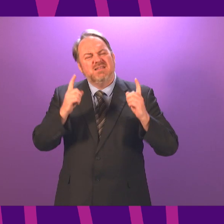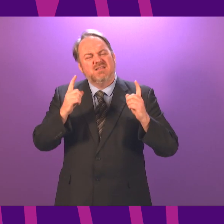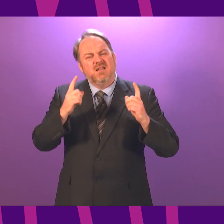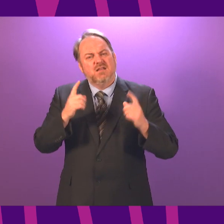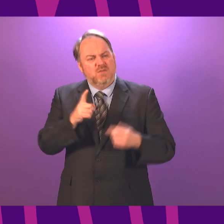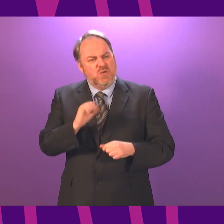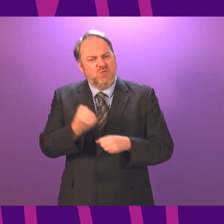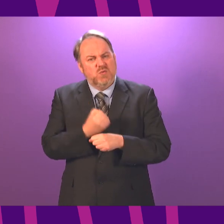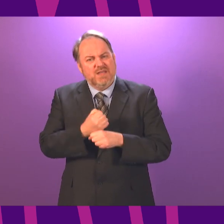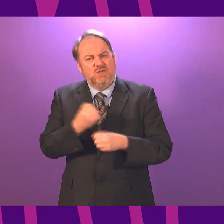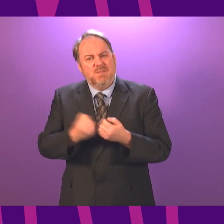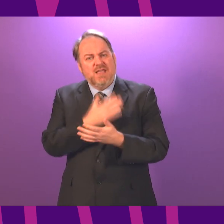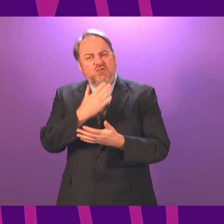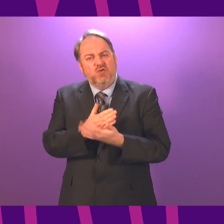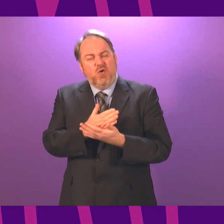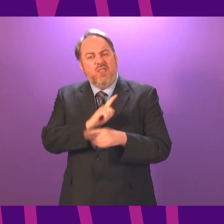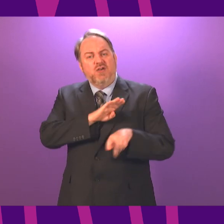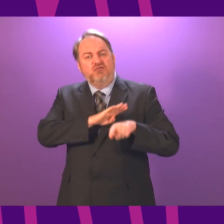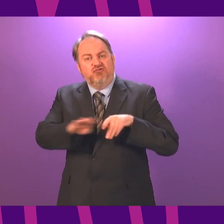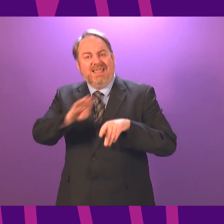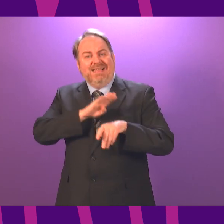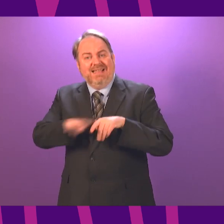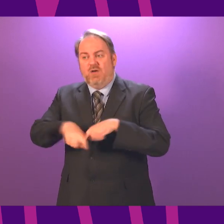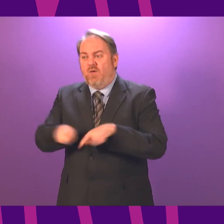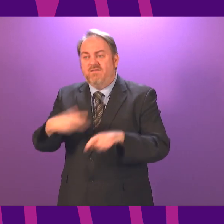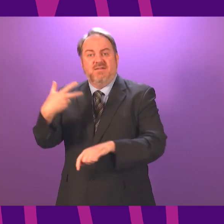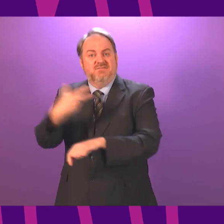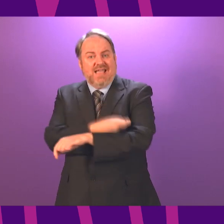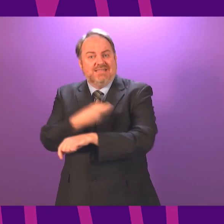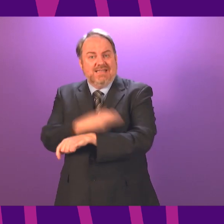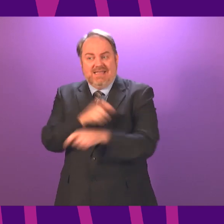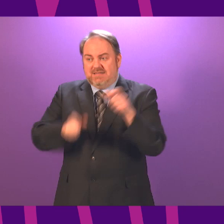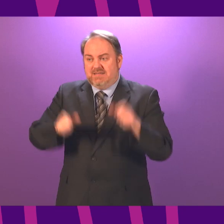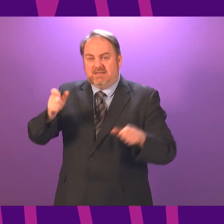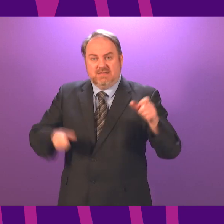make the training of vaccinators as streamlined as possible. (S5F-04746) The First Minister (Nicola Sturgeon): I might be about to prove a point that